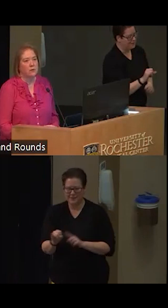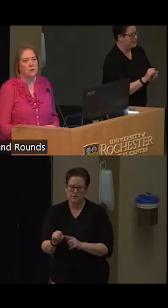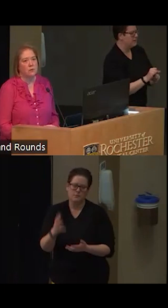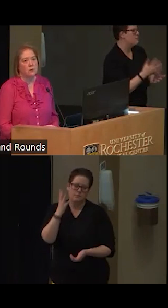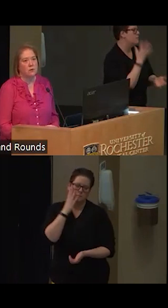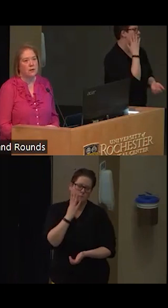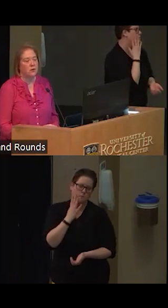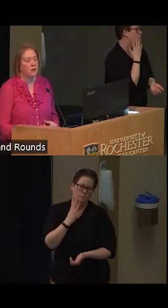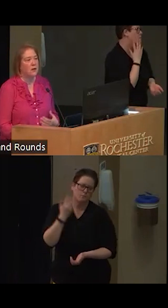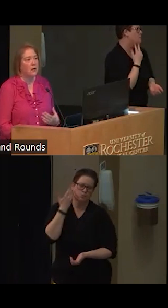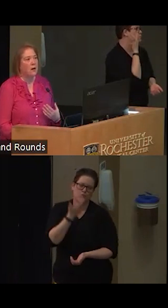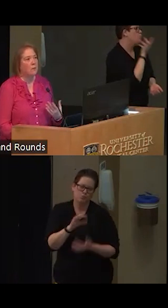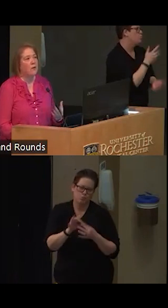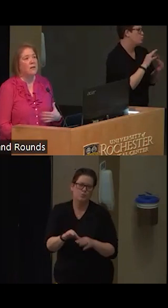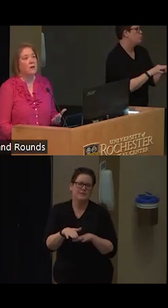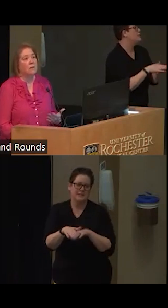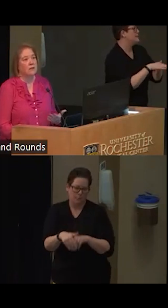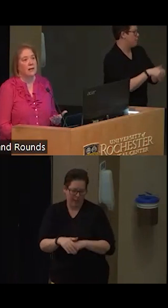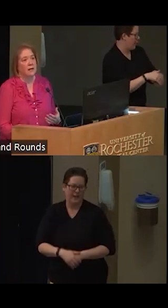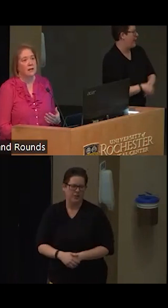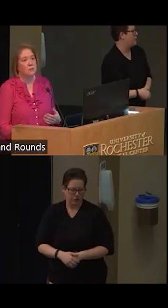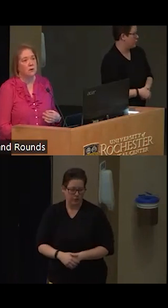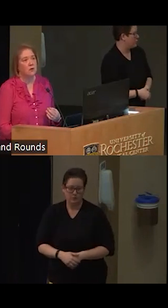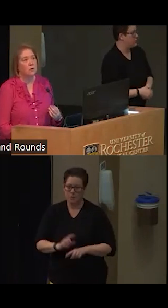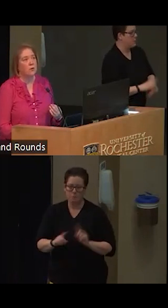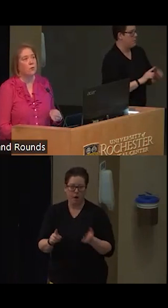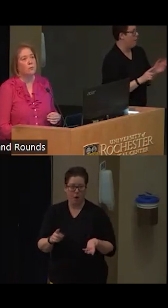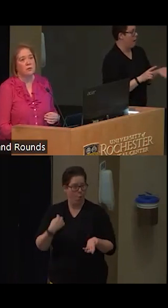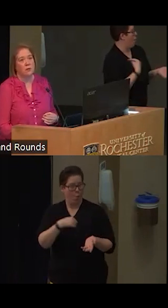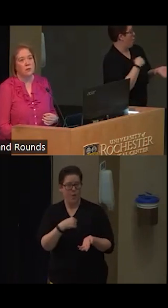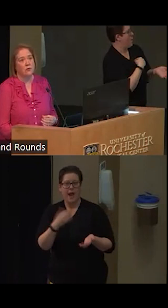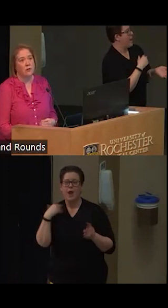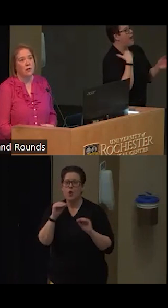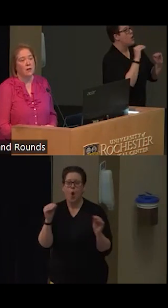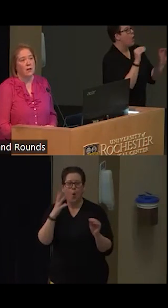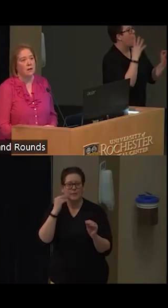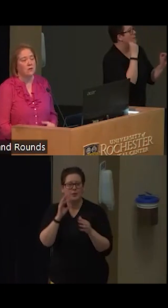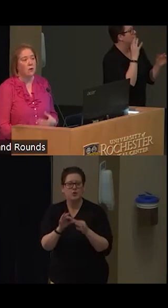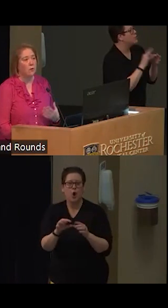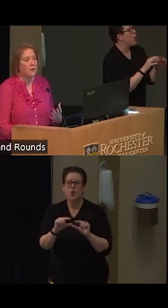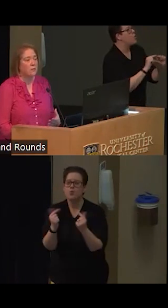experience with simulation but neither of us had any experience with group stimulation and so we